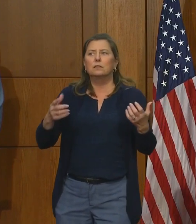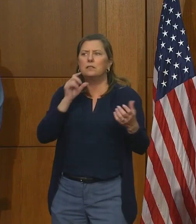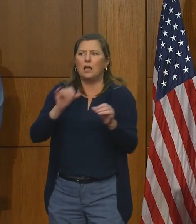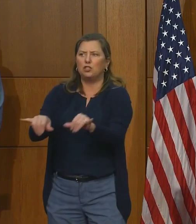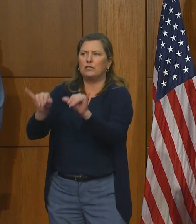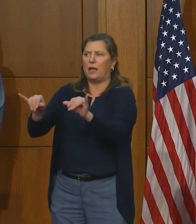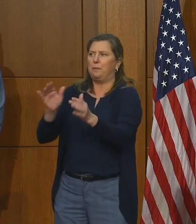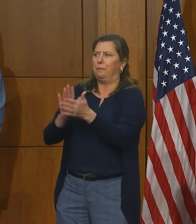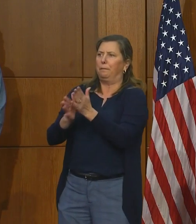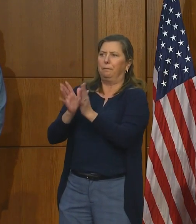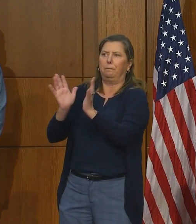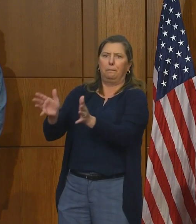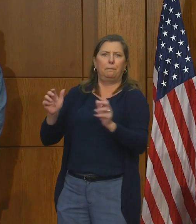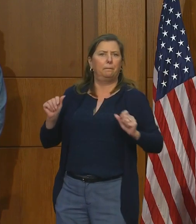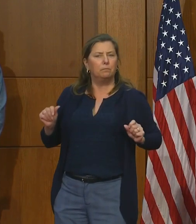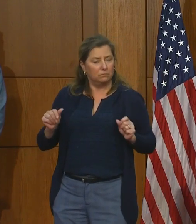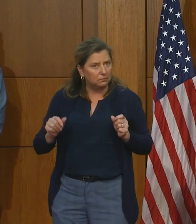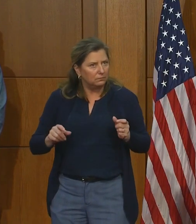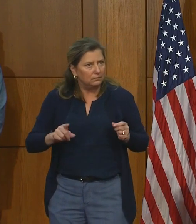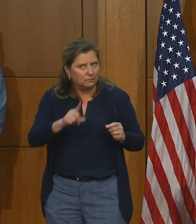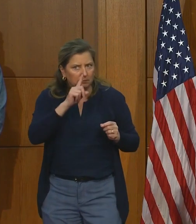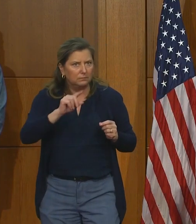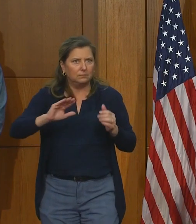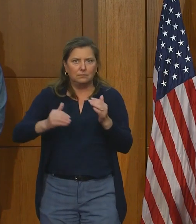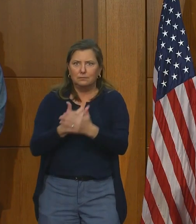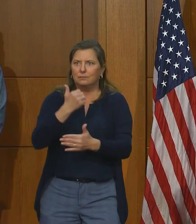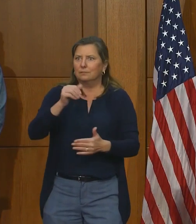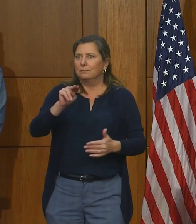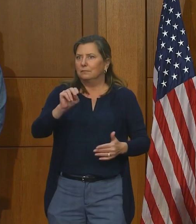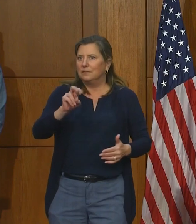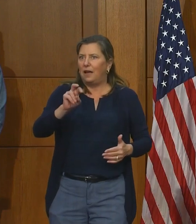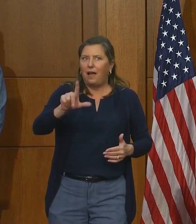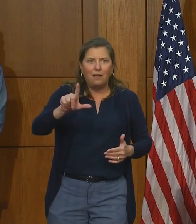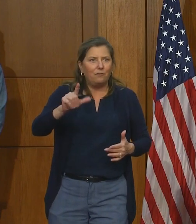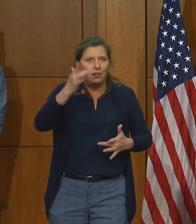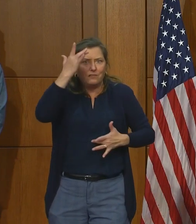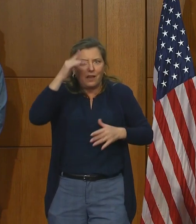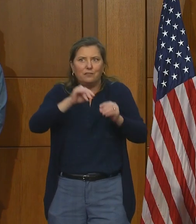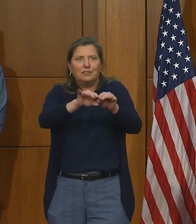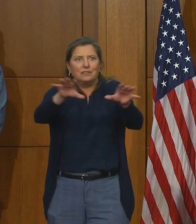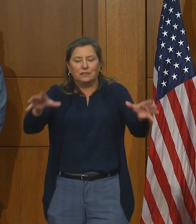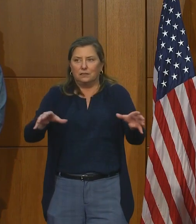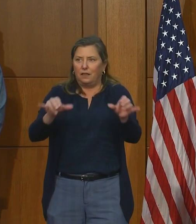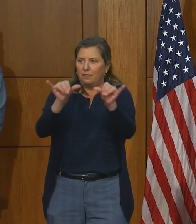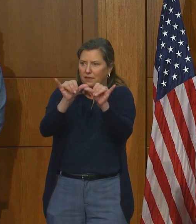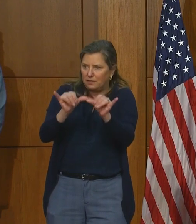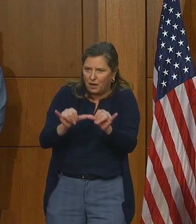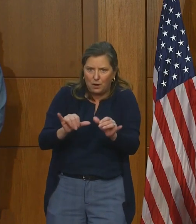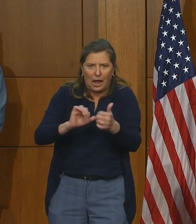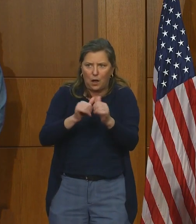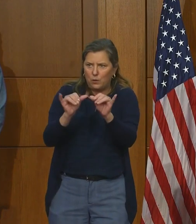FUNCTIONALITY THAT THIS IS NOT A- A STAG ENVIRONMENT THIS IS